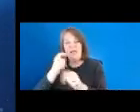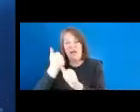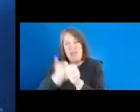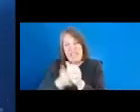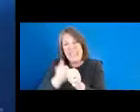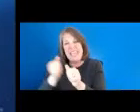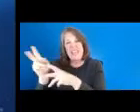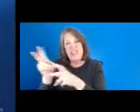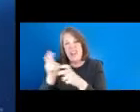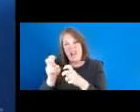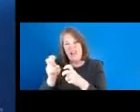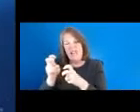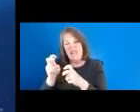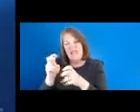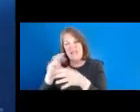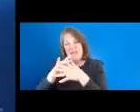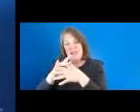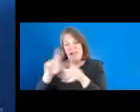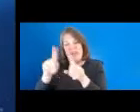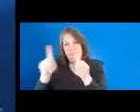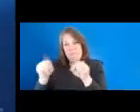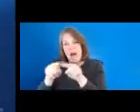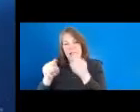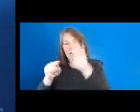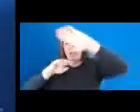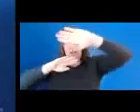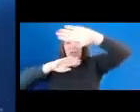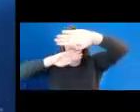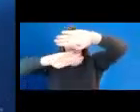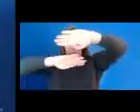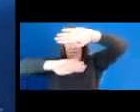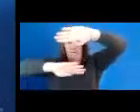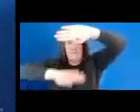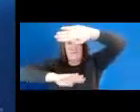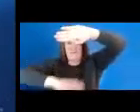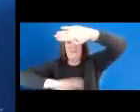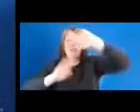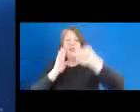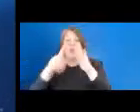16:32:09 , and then lays it out linearly. 16:32:19 So it will show an image of what